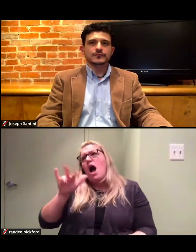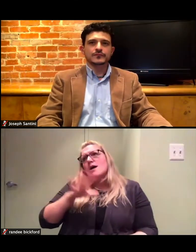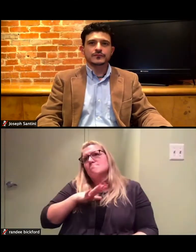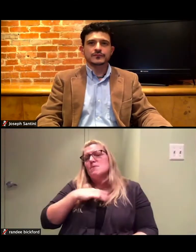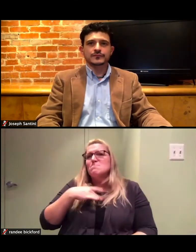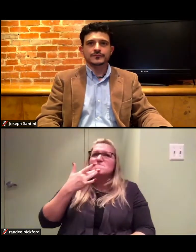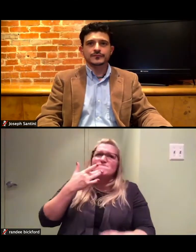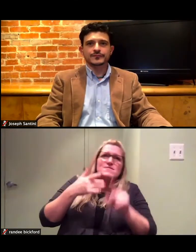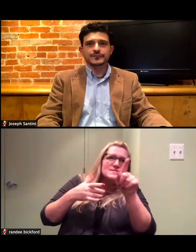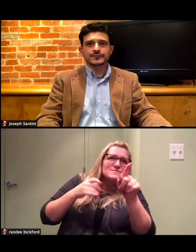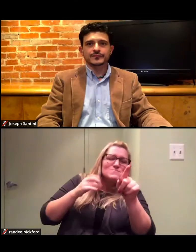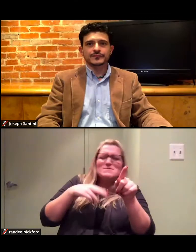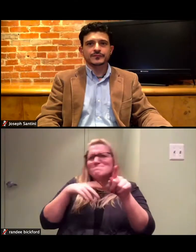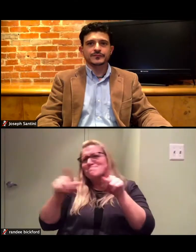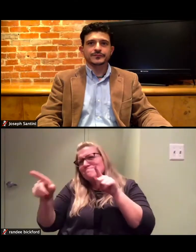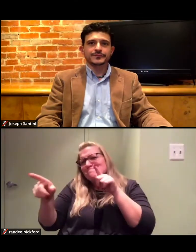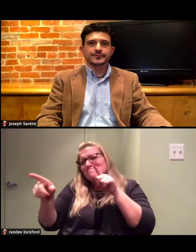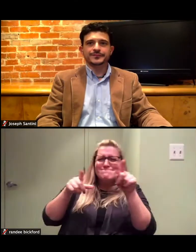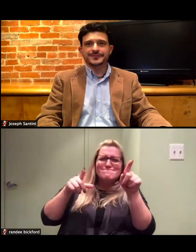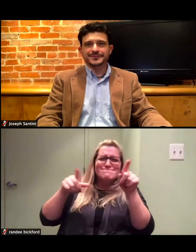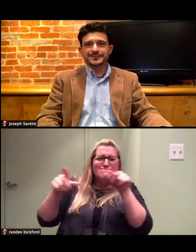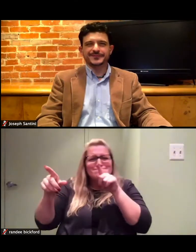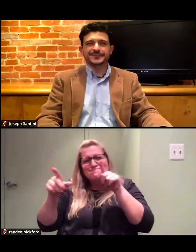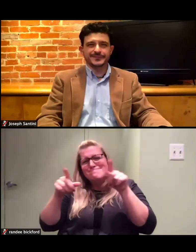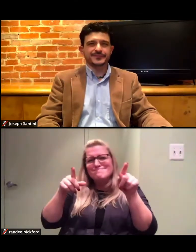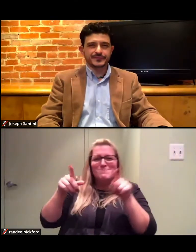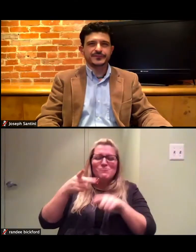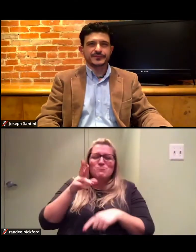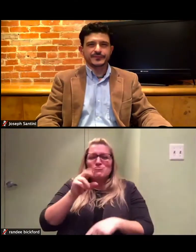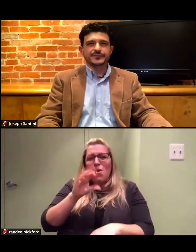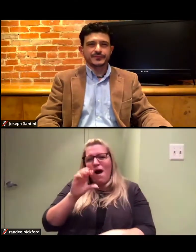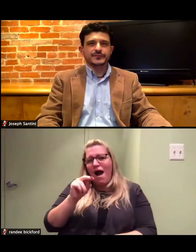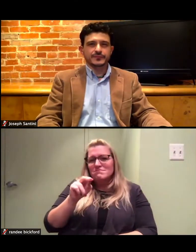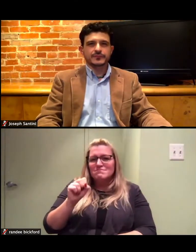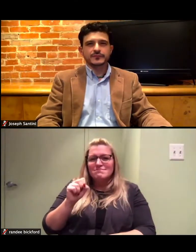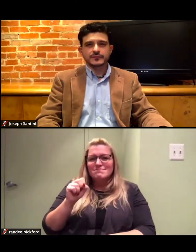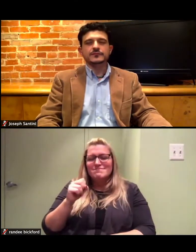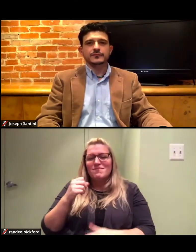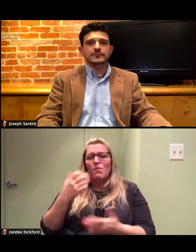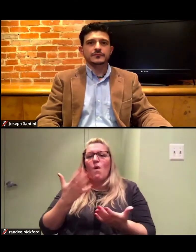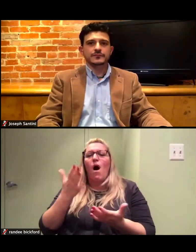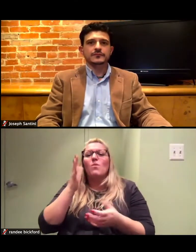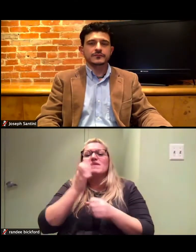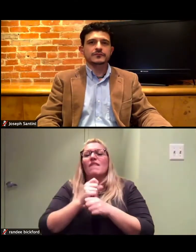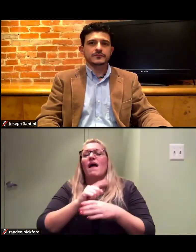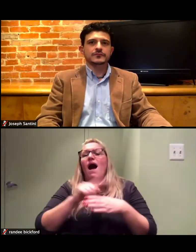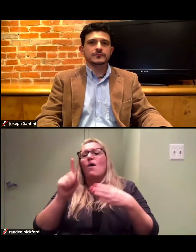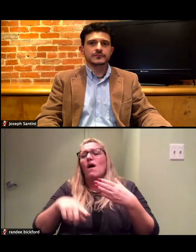but these two things they have a choice about. So, once they practice their choosing skills,